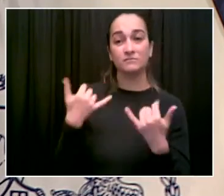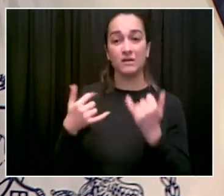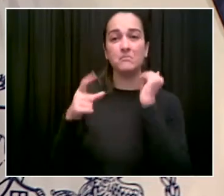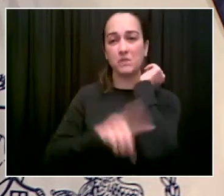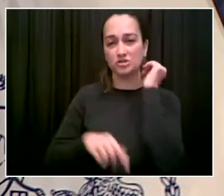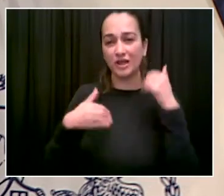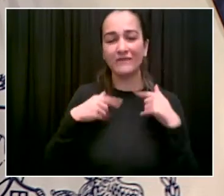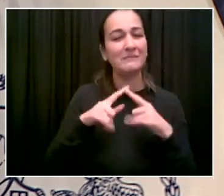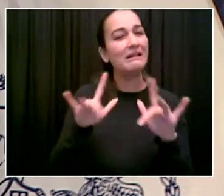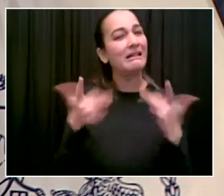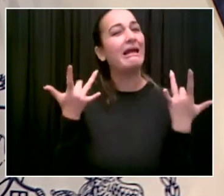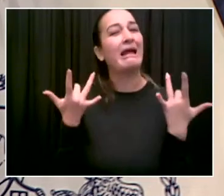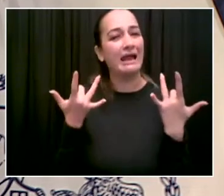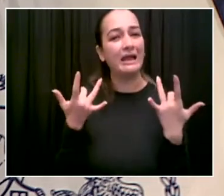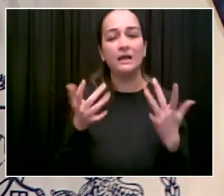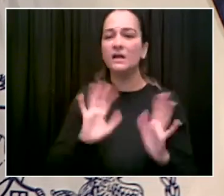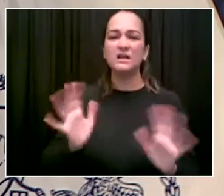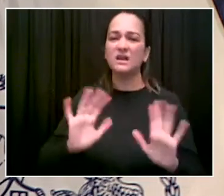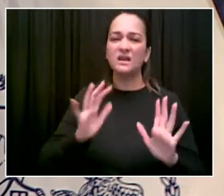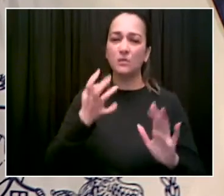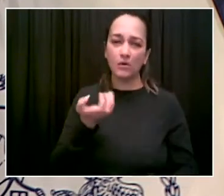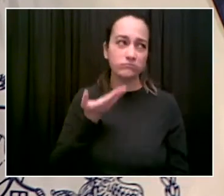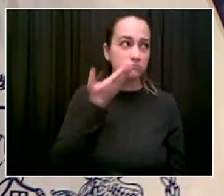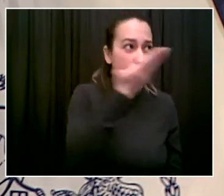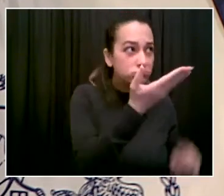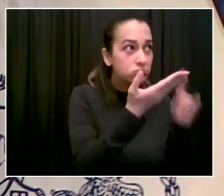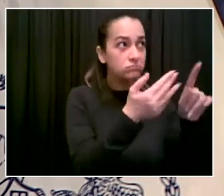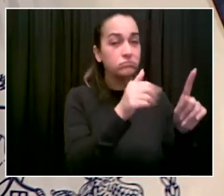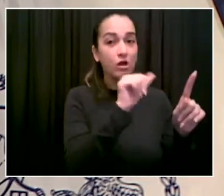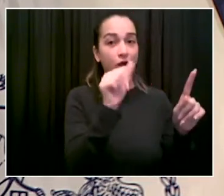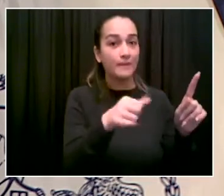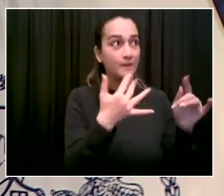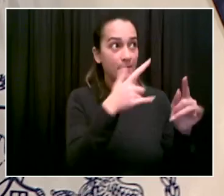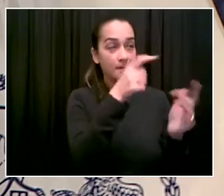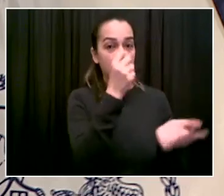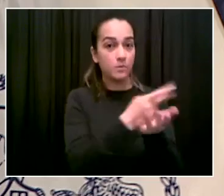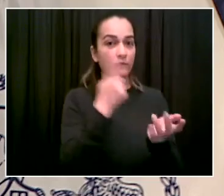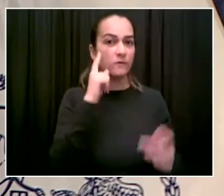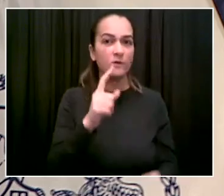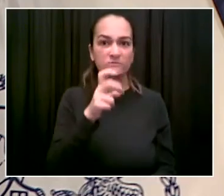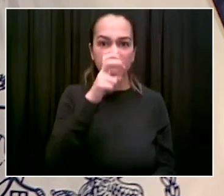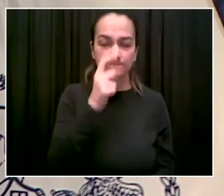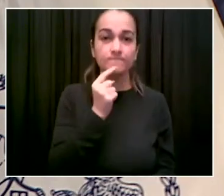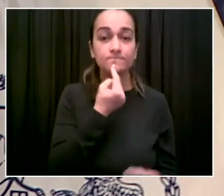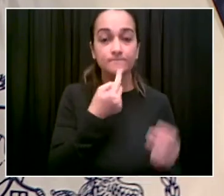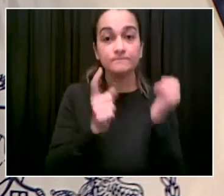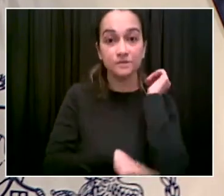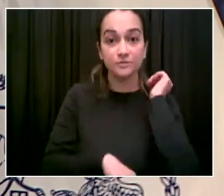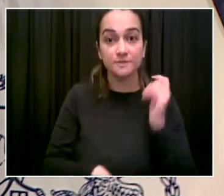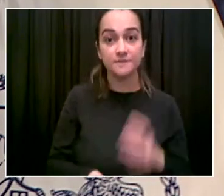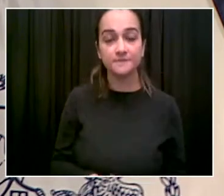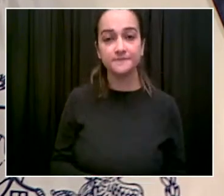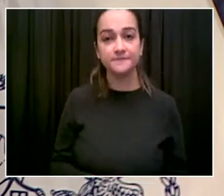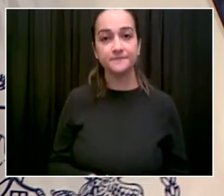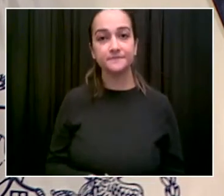IS STILL TOO EASY FOR PEOPLE TO GET AWAY WITH CAUSING HARM TO OTHERS WTIH E TH HVEICEL. WE HAVE TO MAKE IT A MORE RIGOROUS SET OF